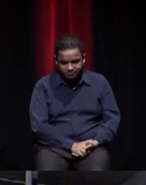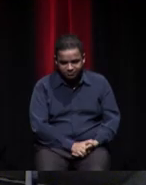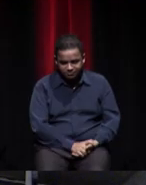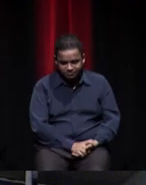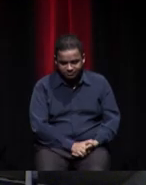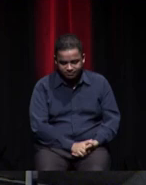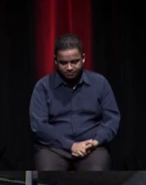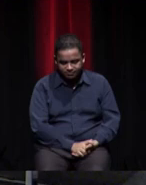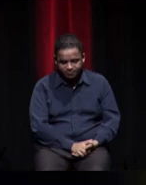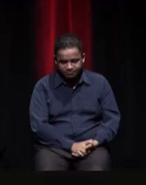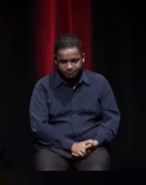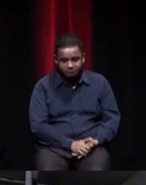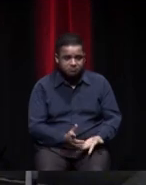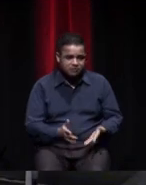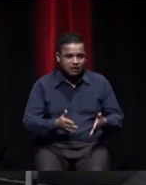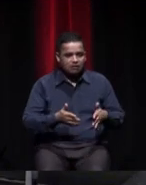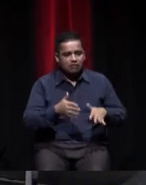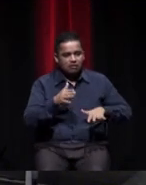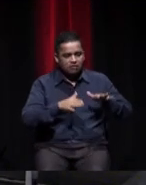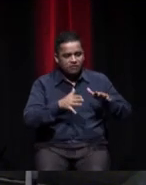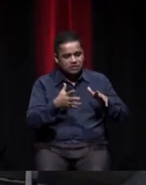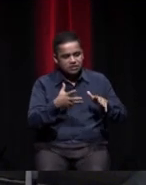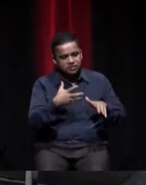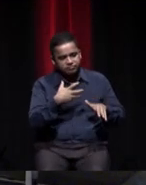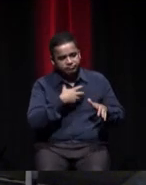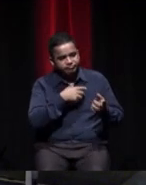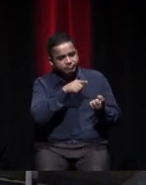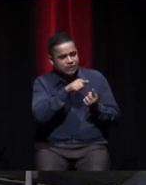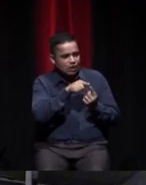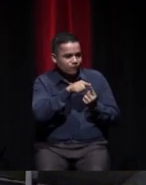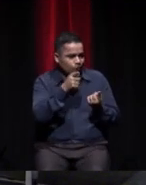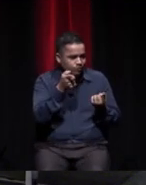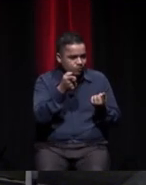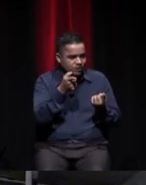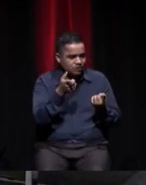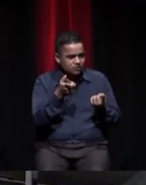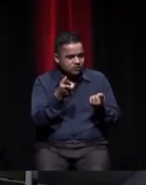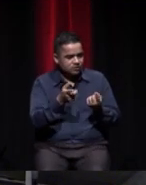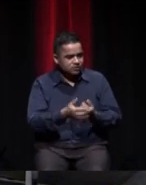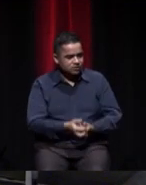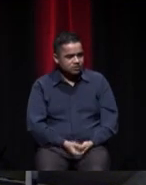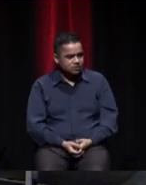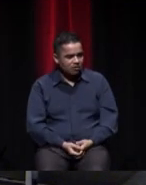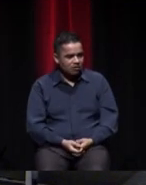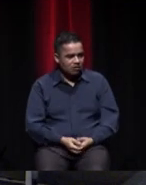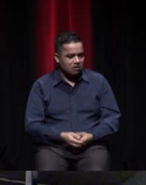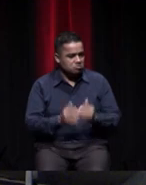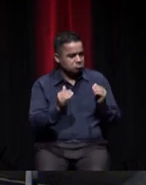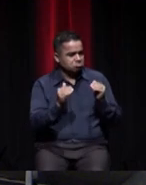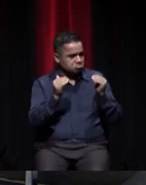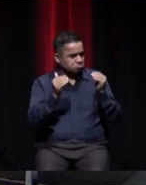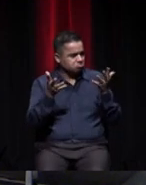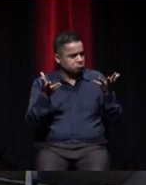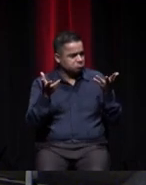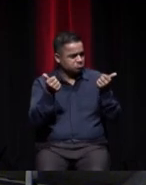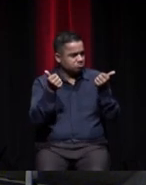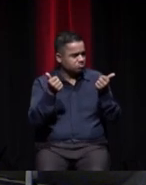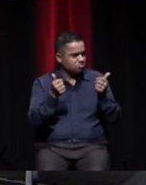Maybe it was the sublime form, but that's a little immodest,